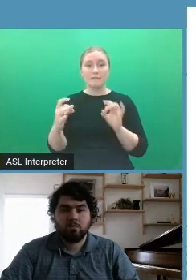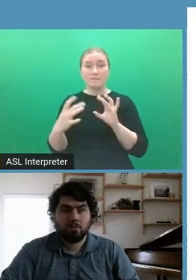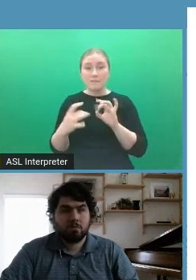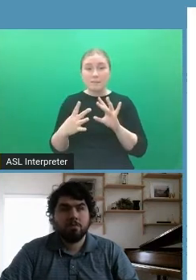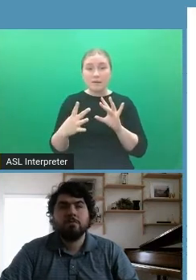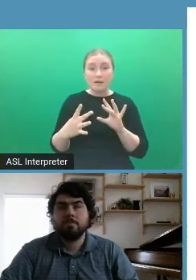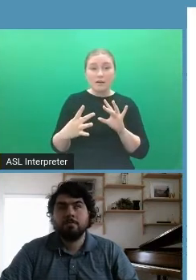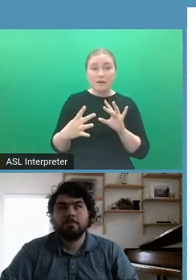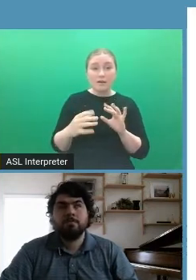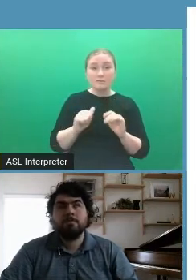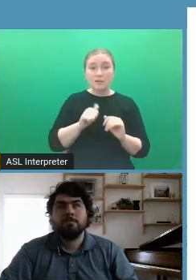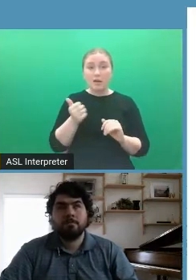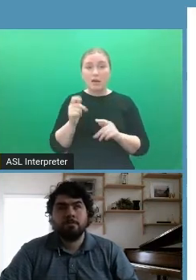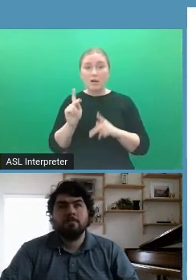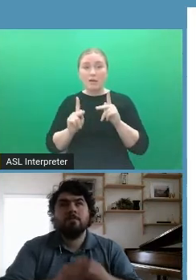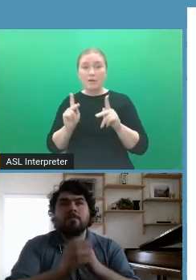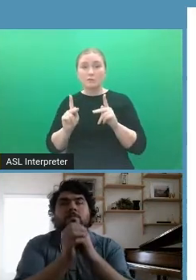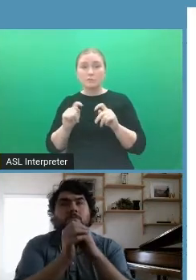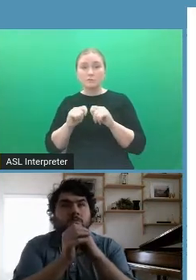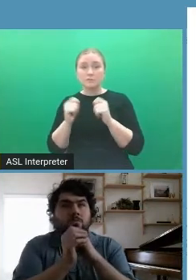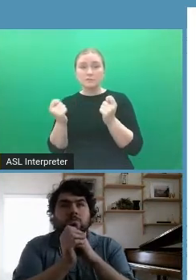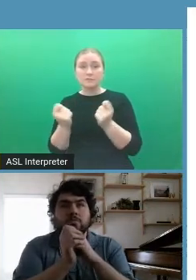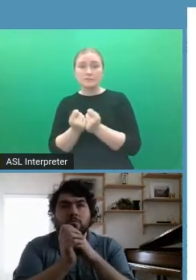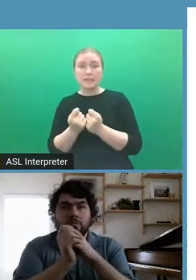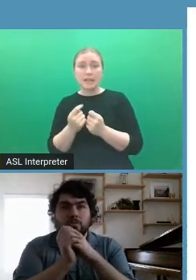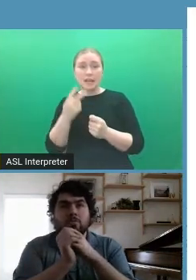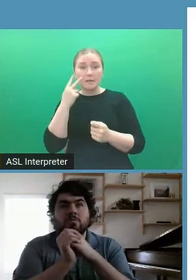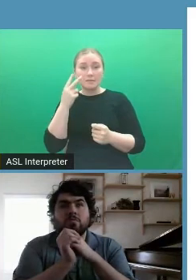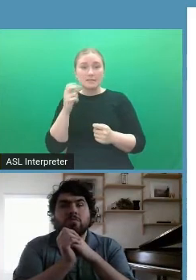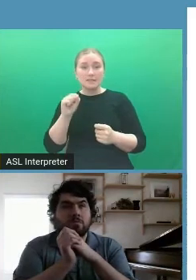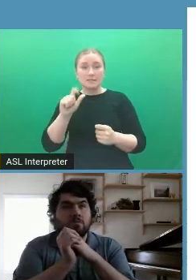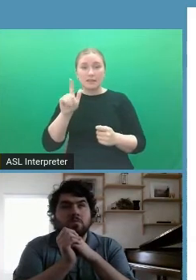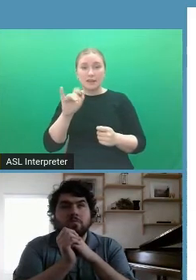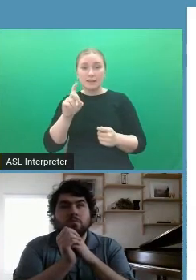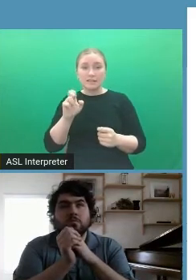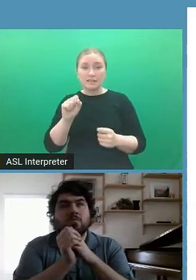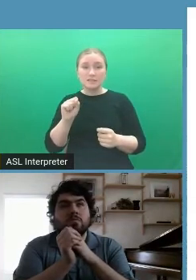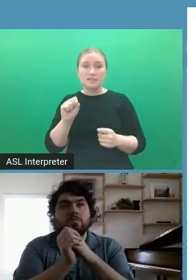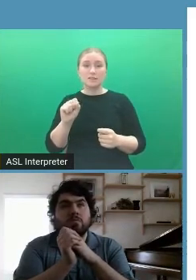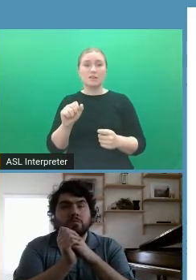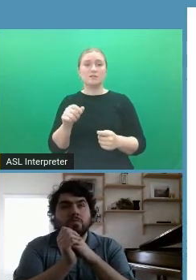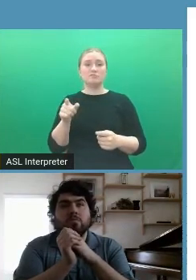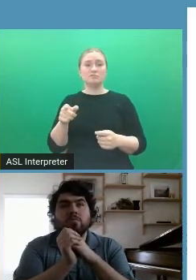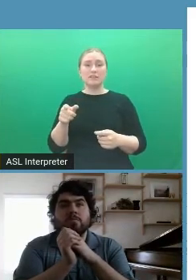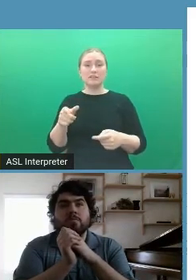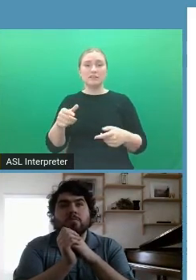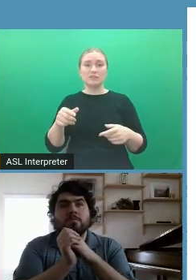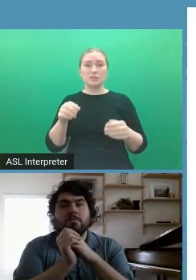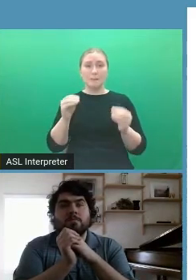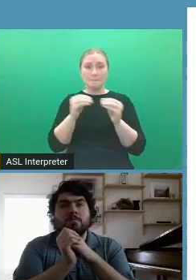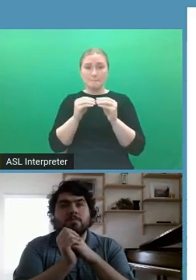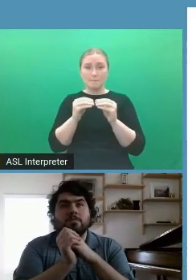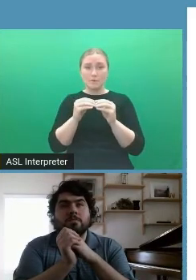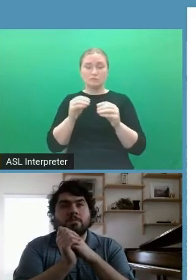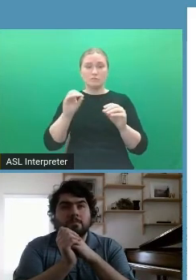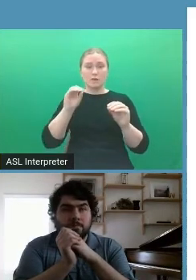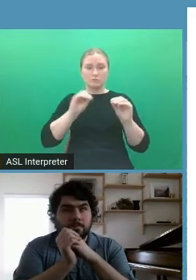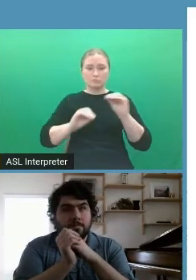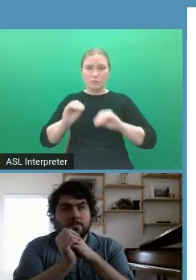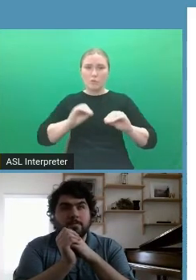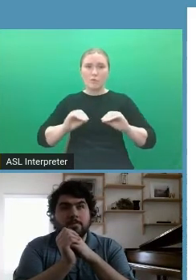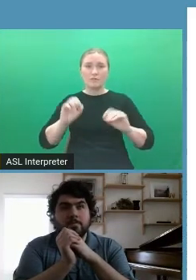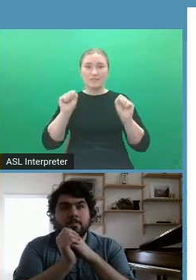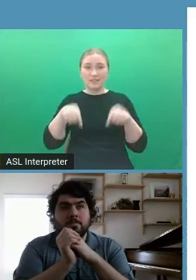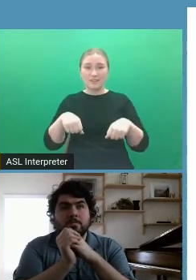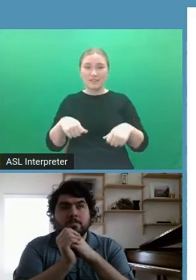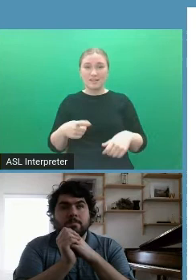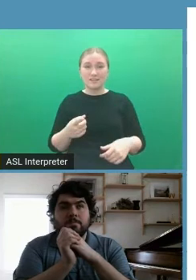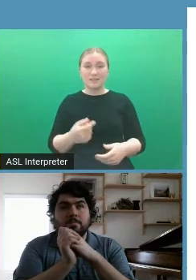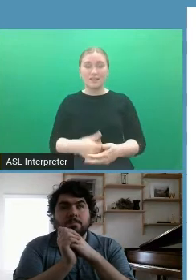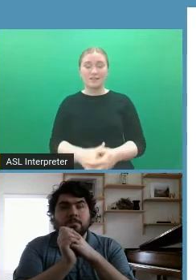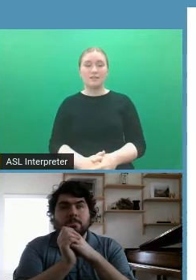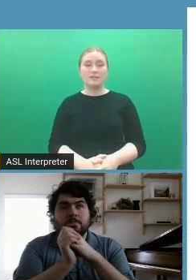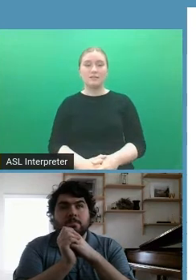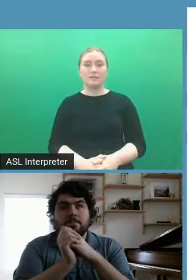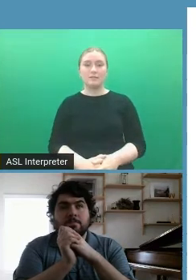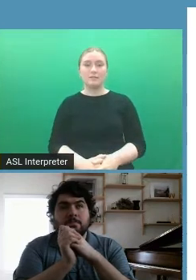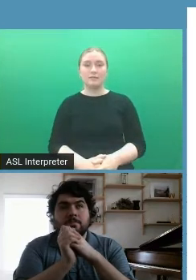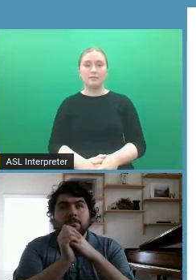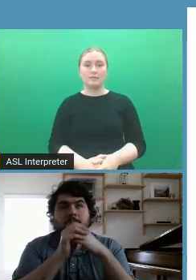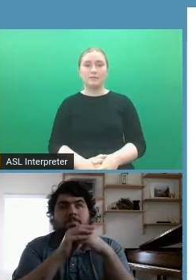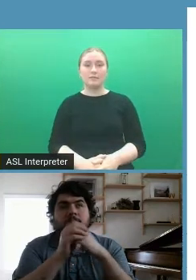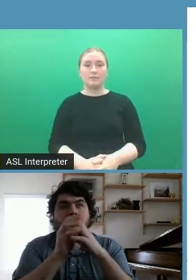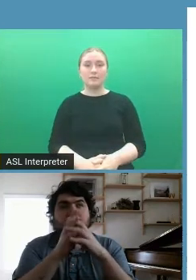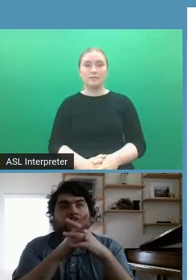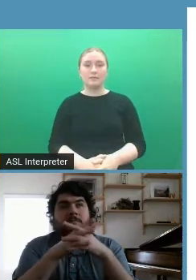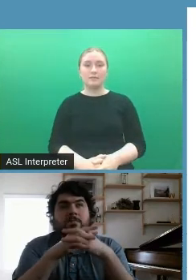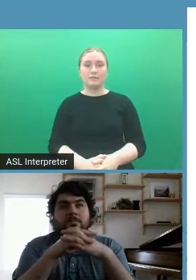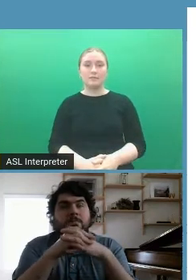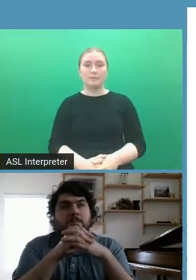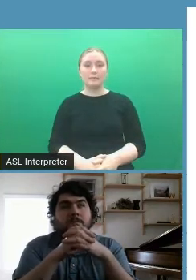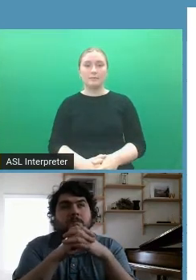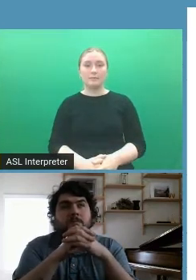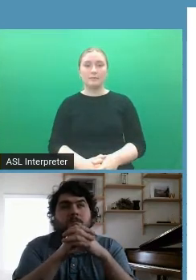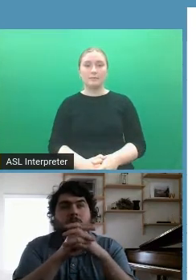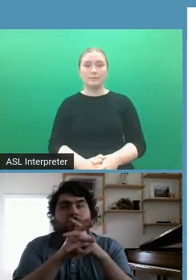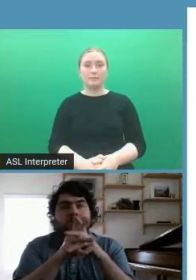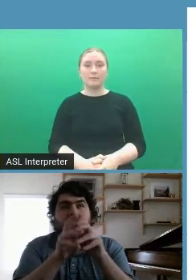from anyone on the team that you can see my slides and that they are advancing?